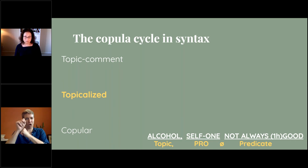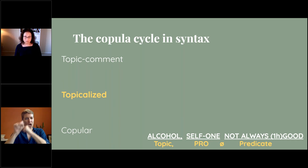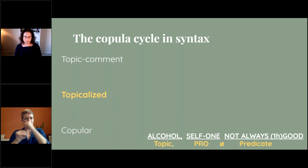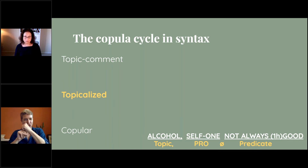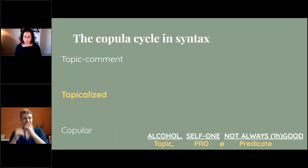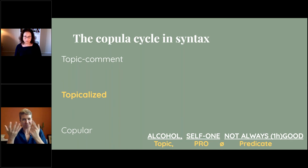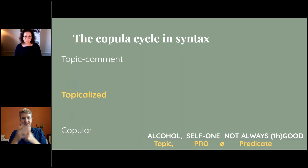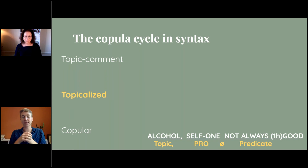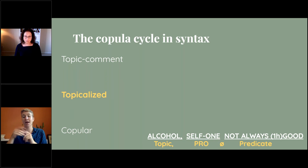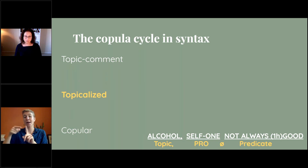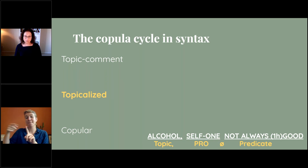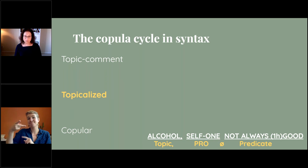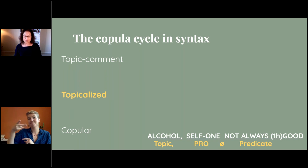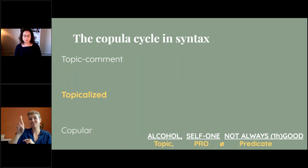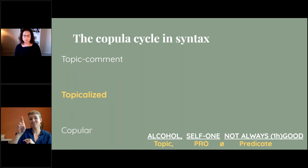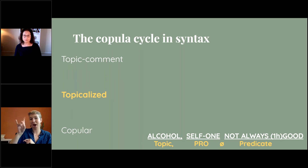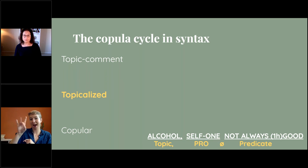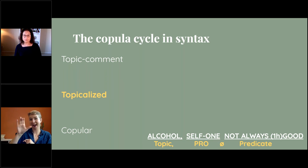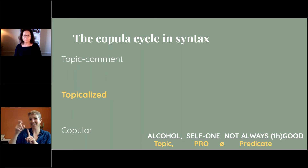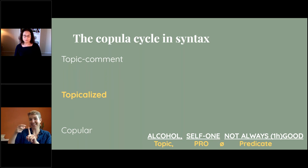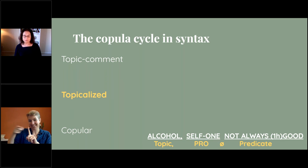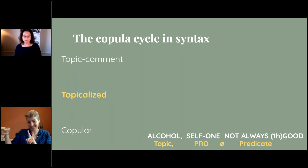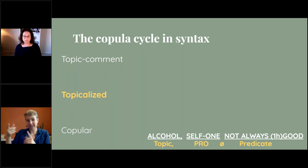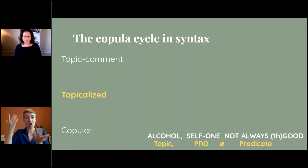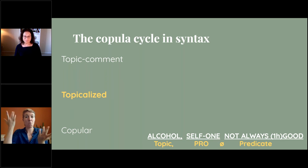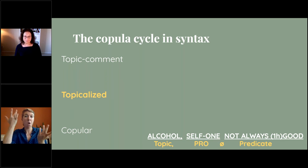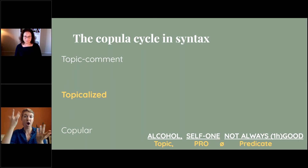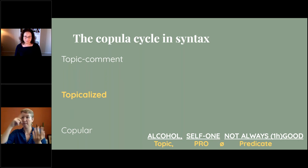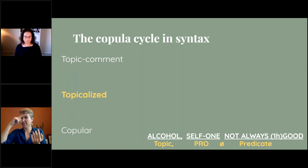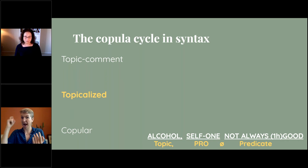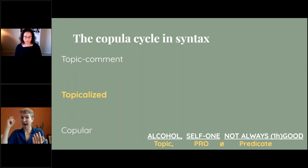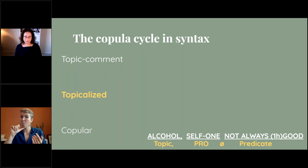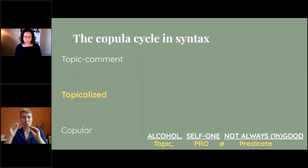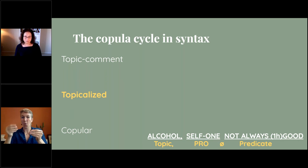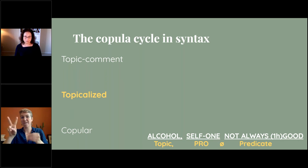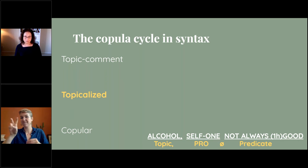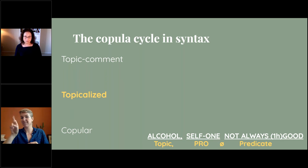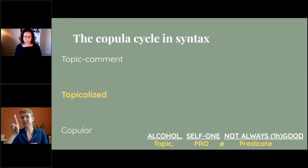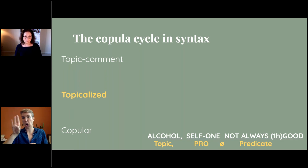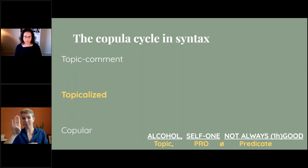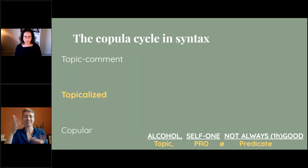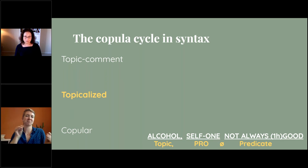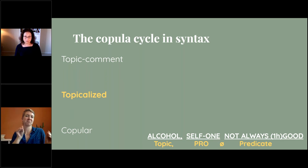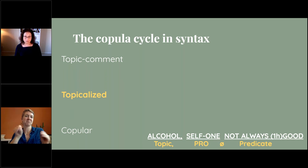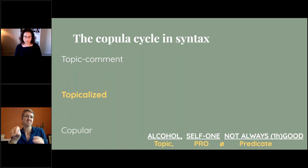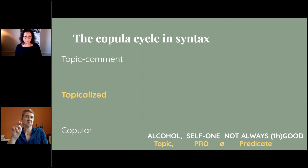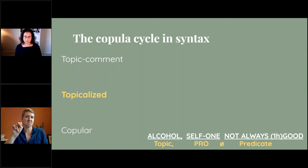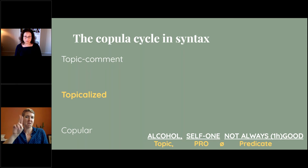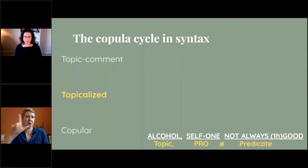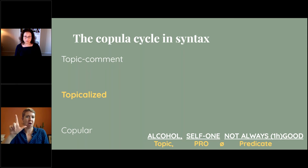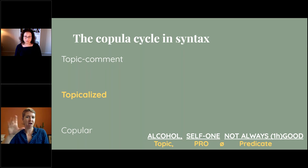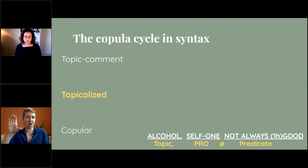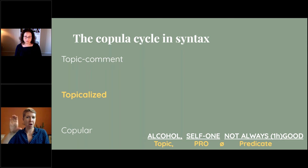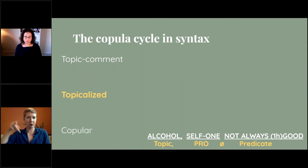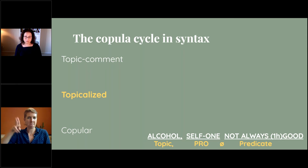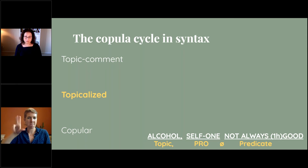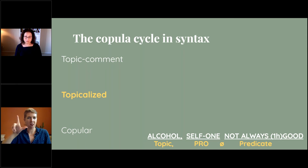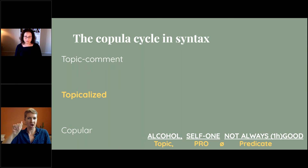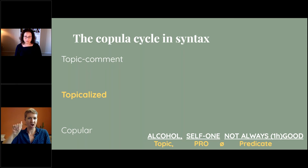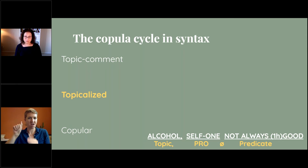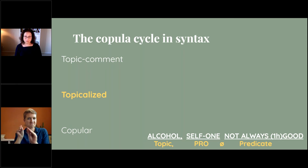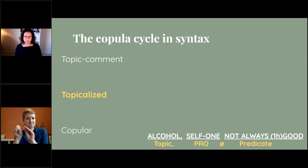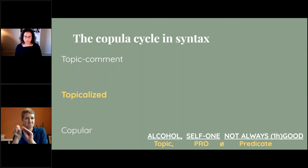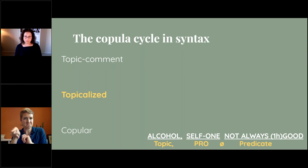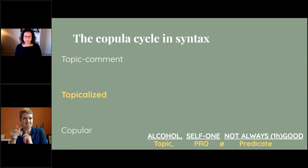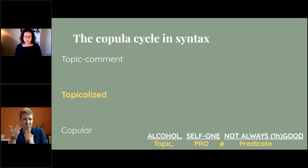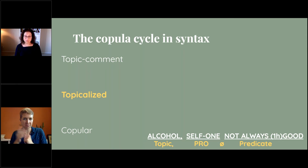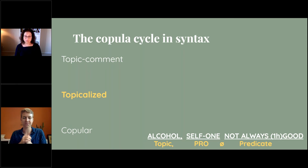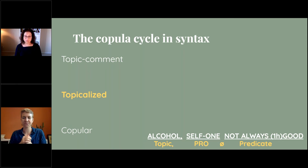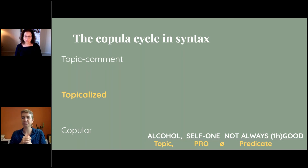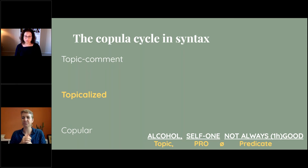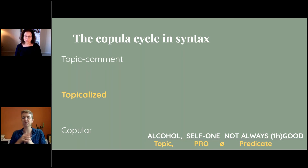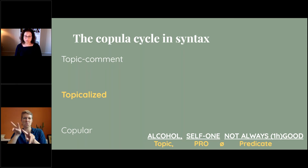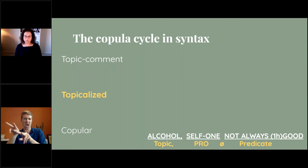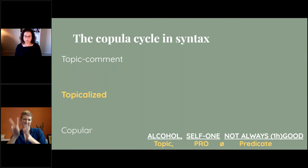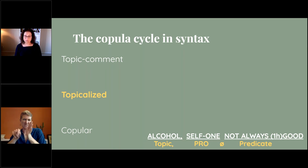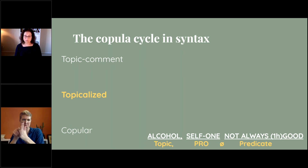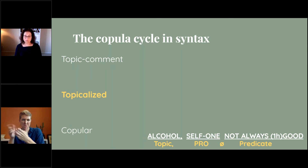functioning as a pronoun, referring to the subject and the predicate, because there is no verb, has a null copula.